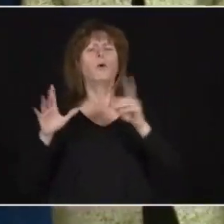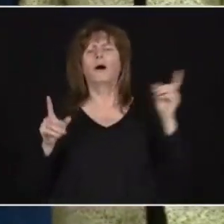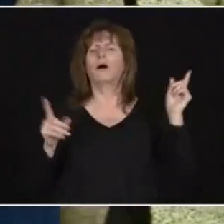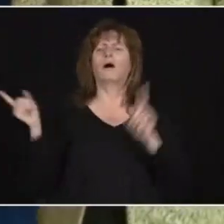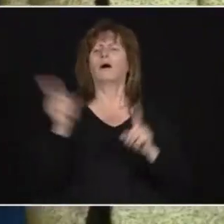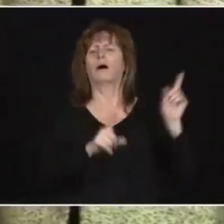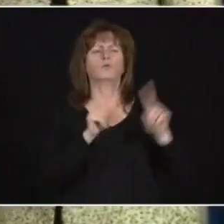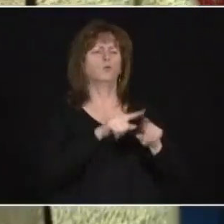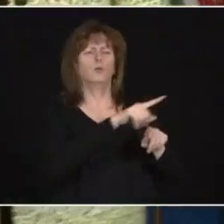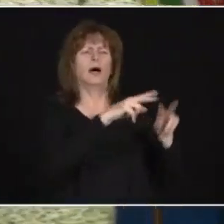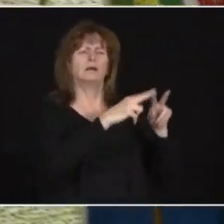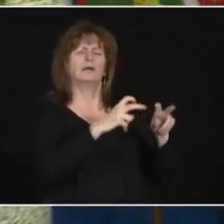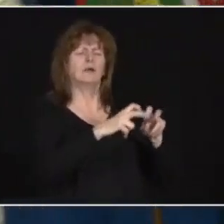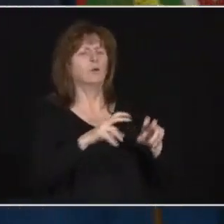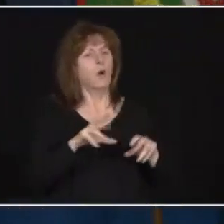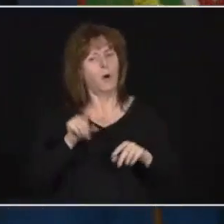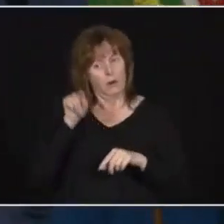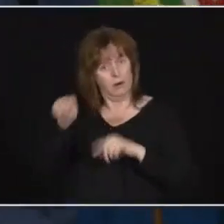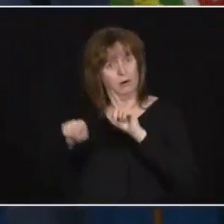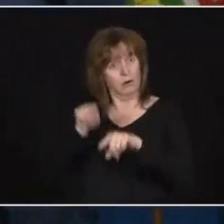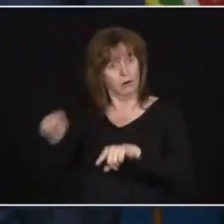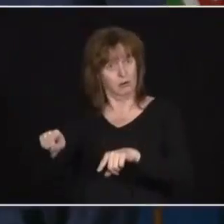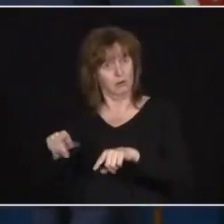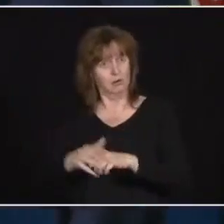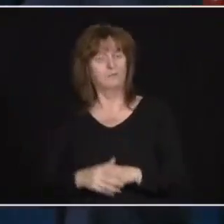spread of COVID-19.